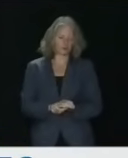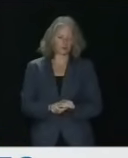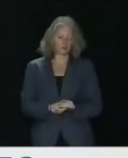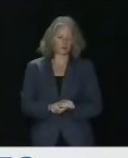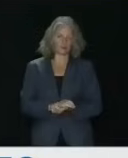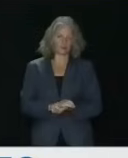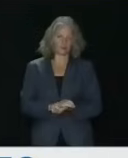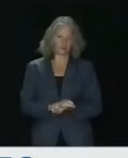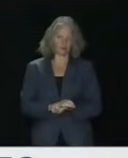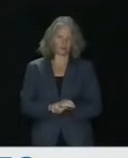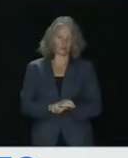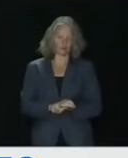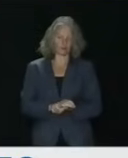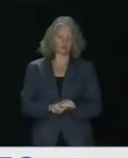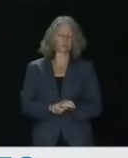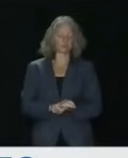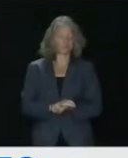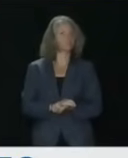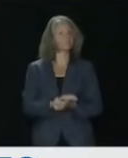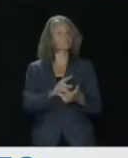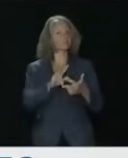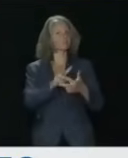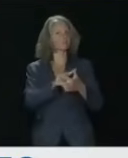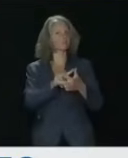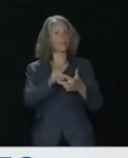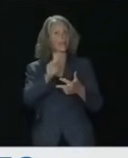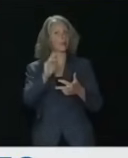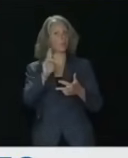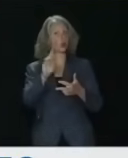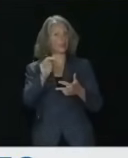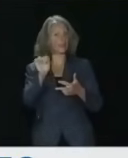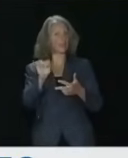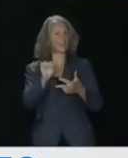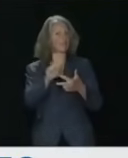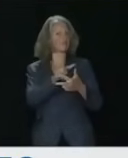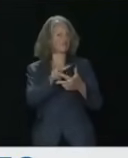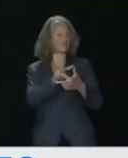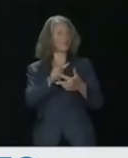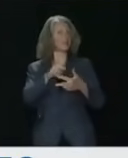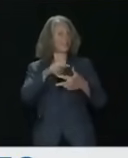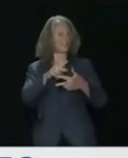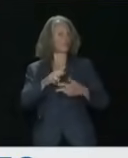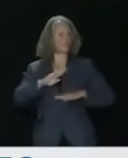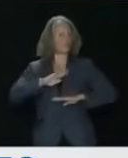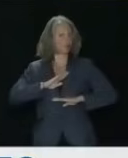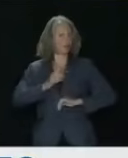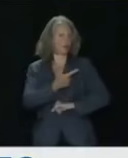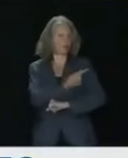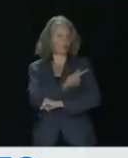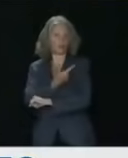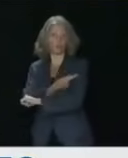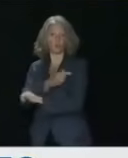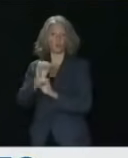UNKNOWN, ANOTHER mRNA VACCINE CAN BE CONSIDERED